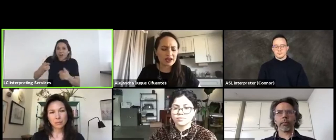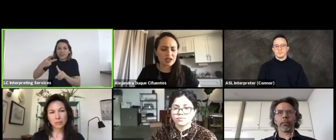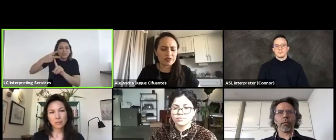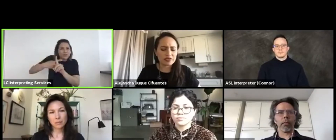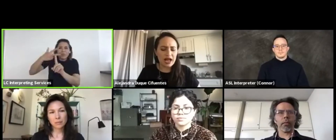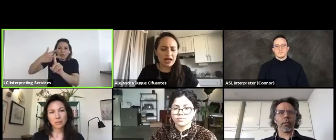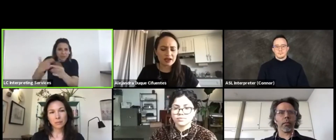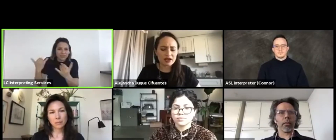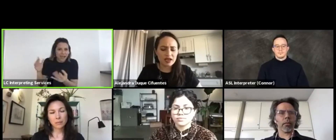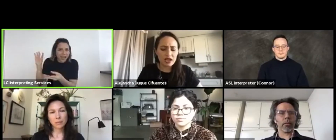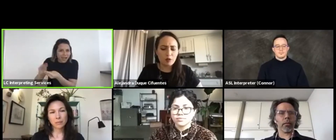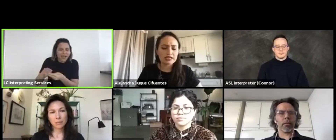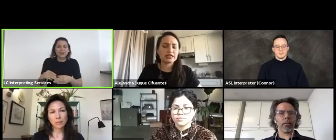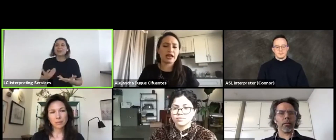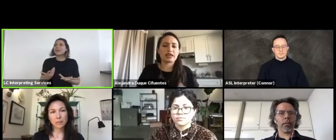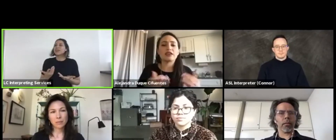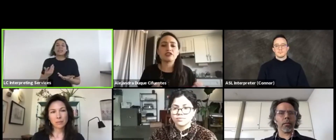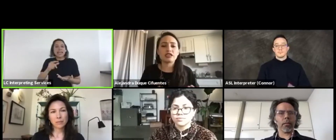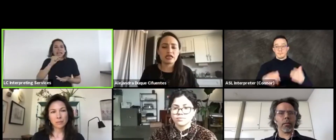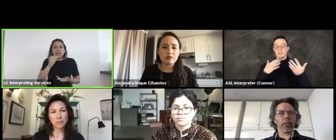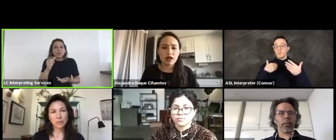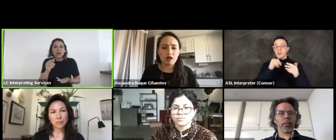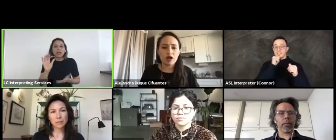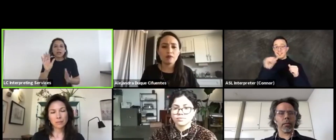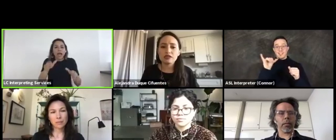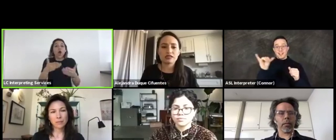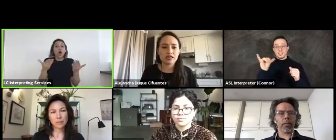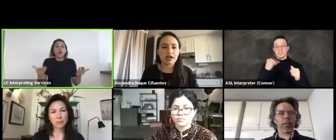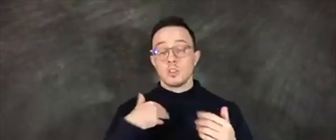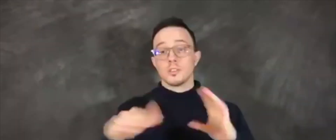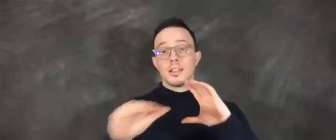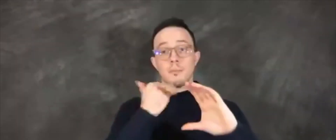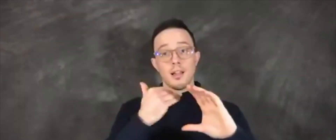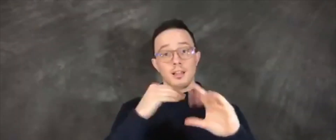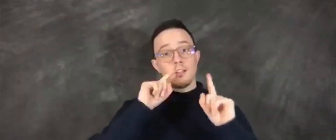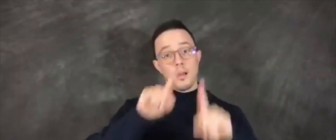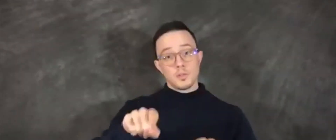THAT IT WASN'T, LIKE, HERE'S AN E-MAIL, COME TO THIS THING, IT WAS, LIKE, I'M GOING